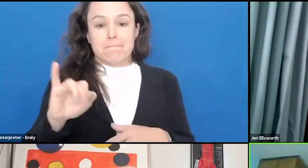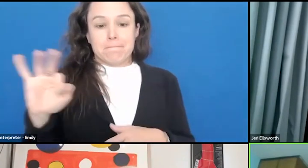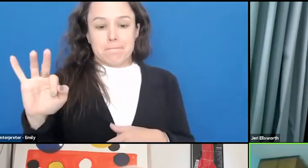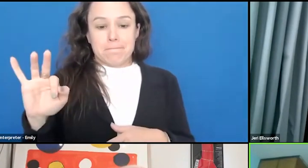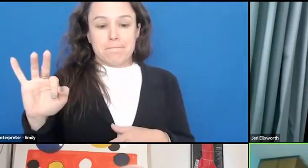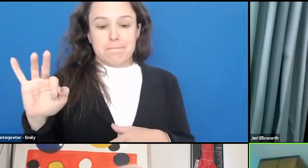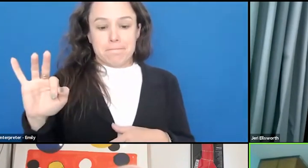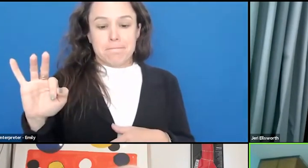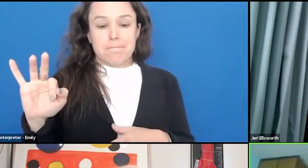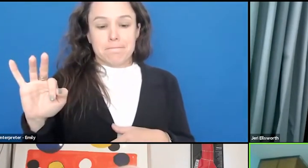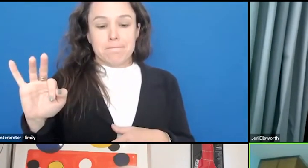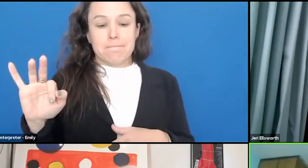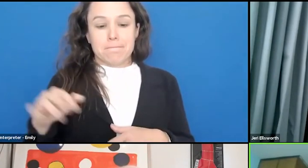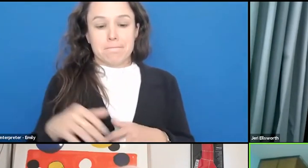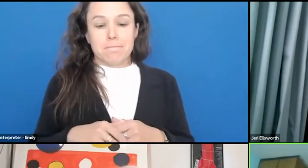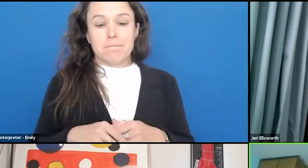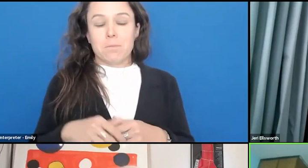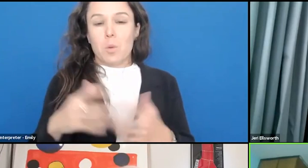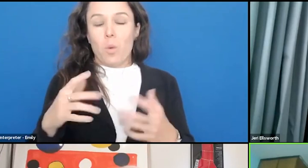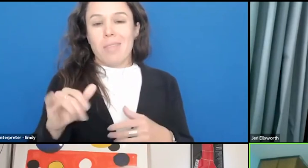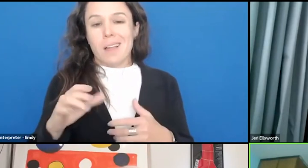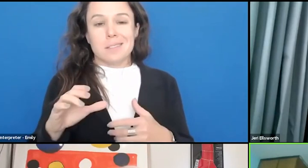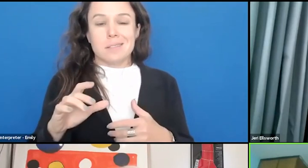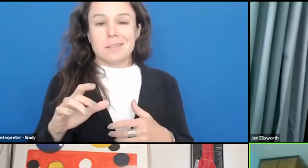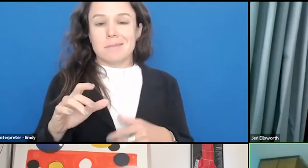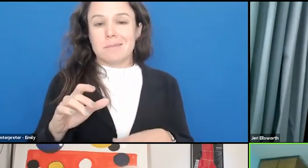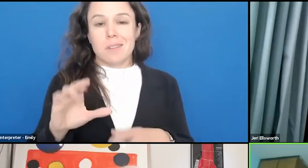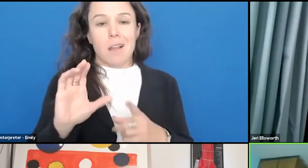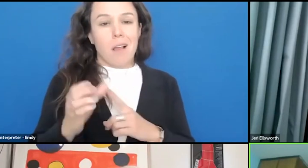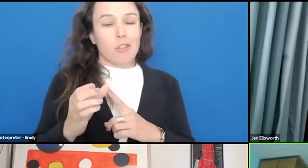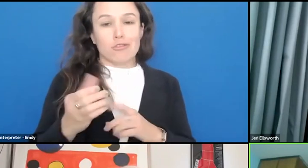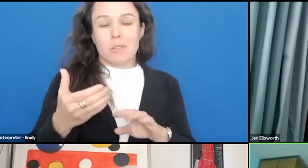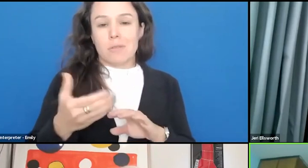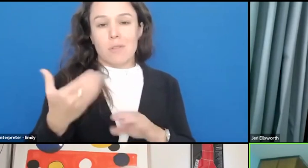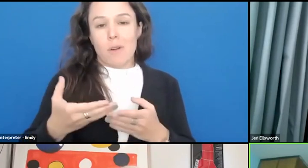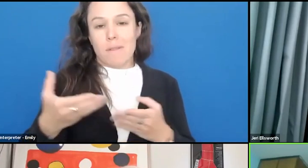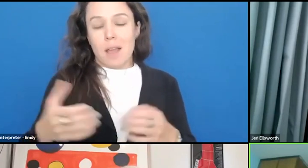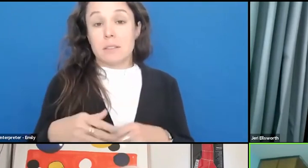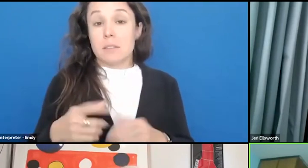cultural artifact, and that is that you know, we sometimes do better with interfaces that we know